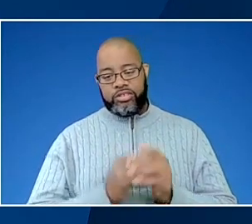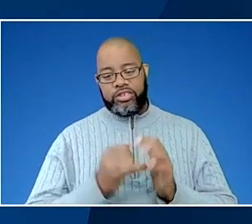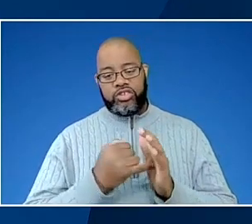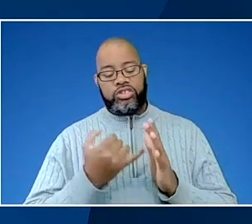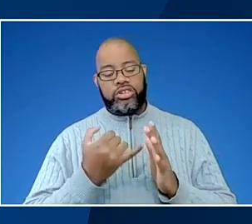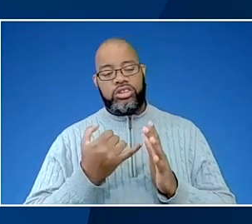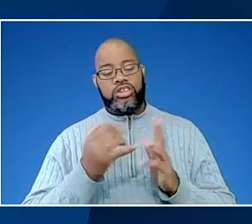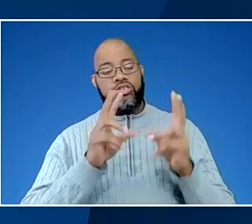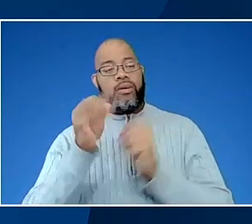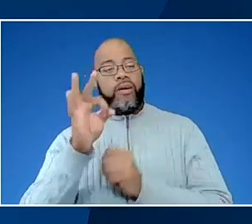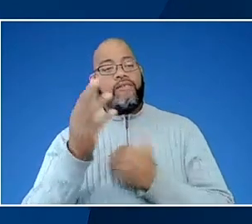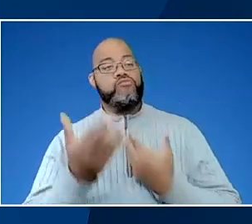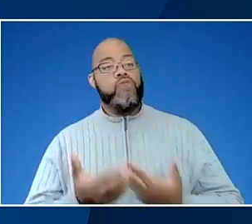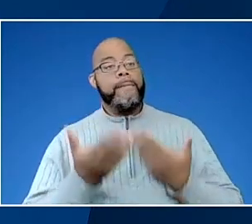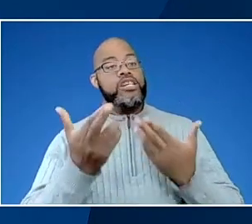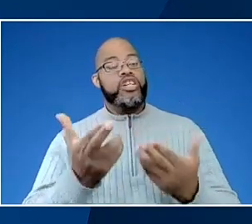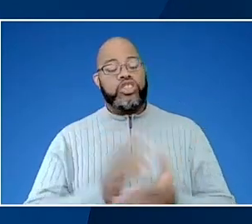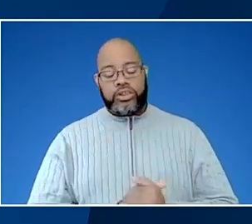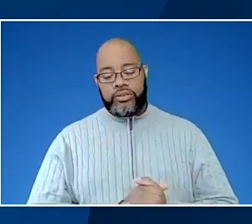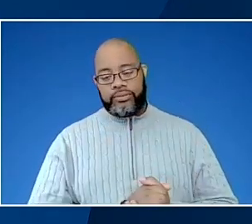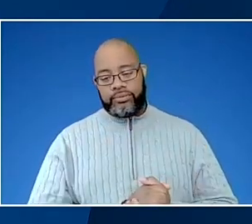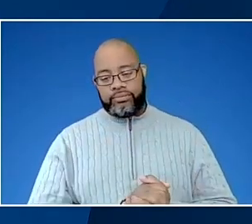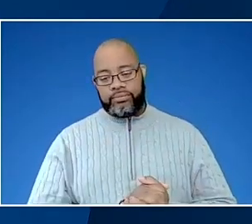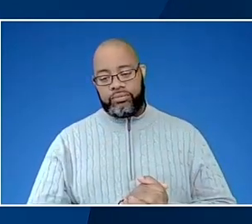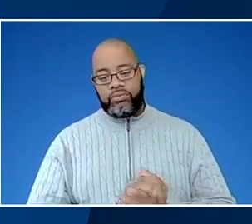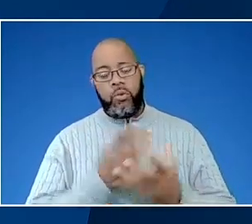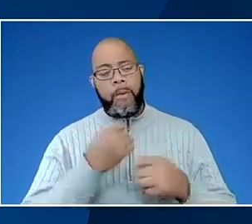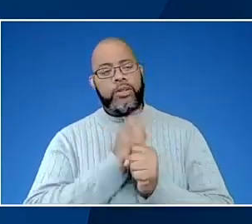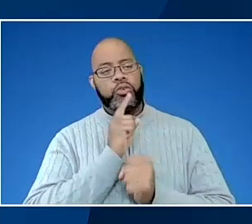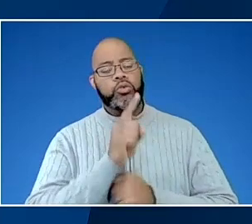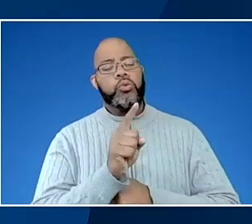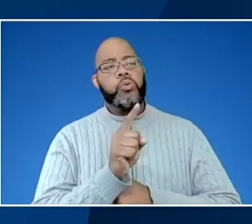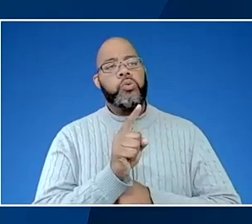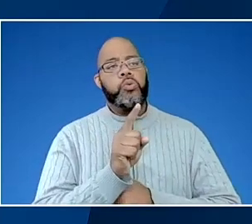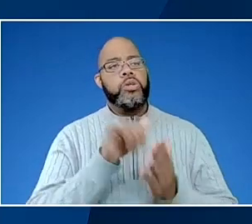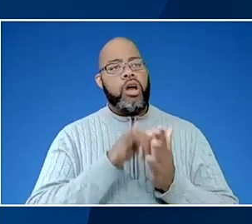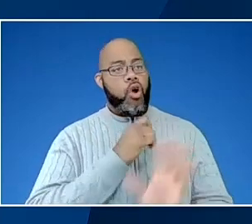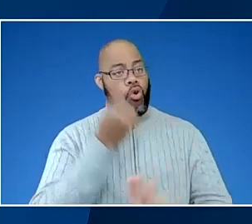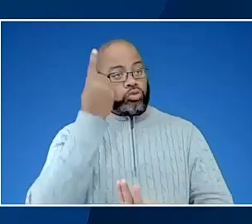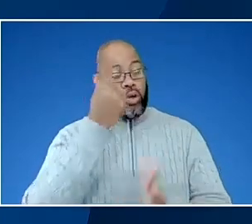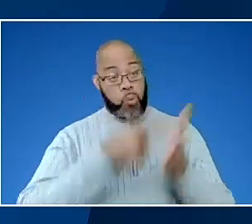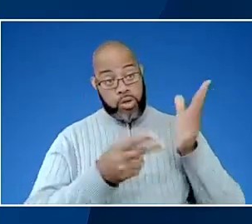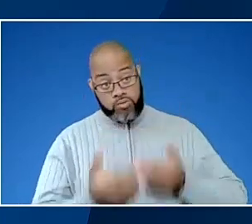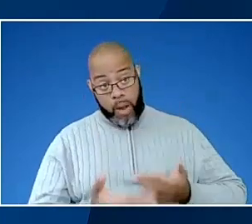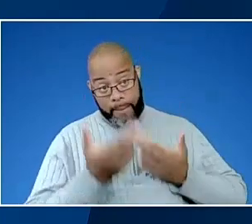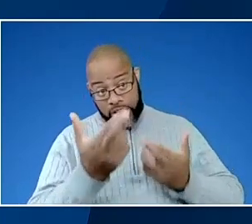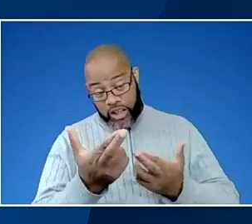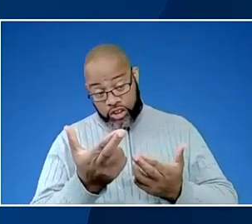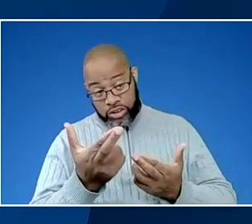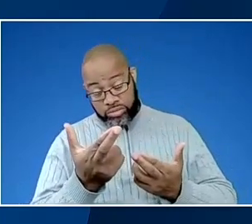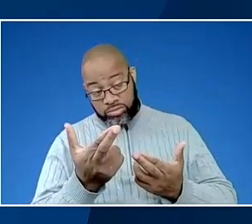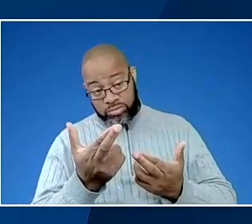recommendation, I want to make sure that I understand what the recommendation is, that there's a- the recommendation is